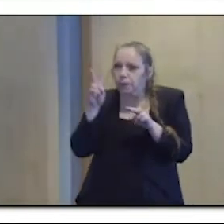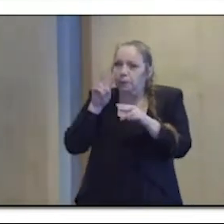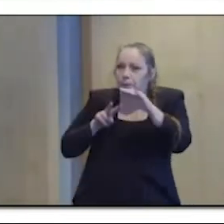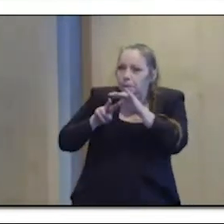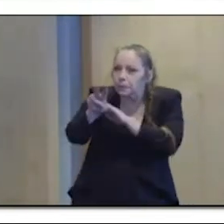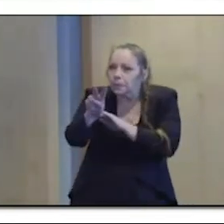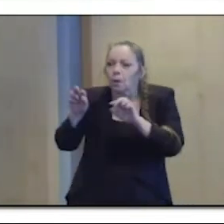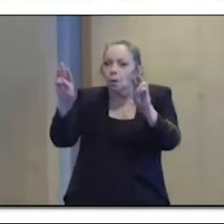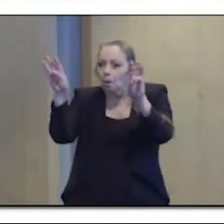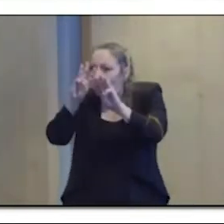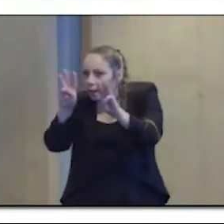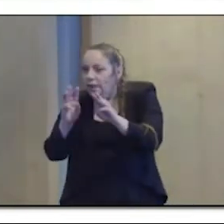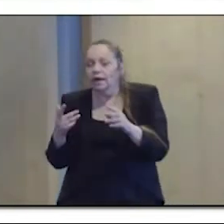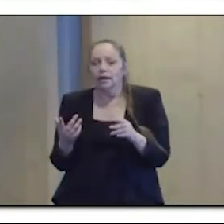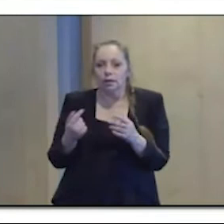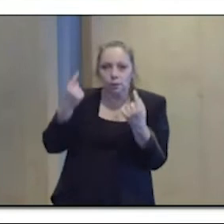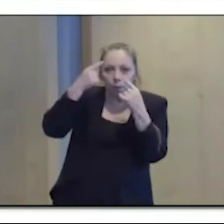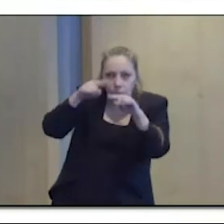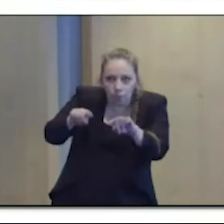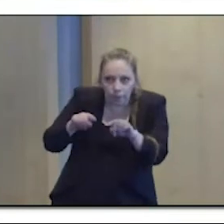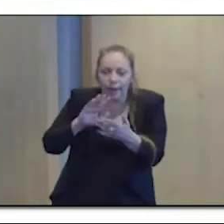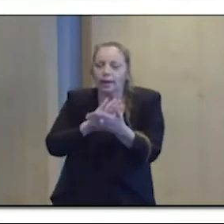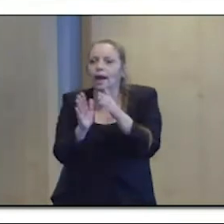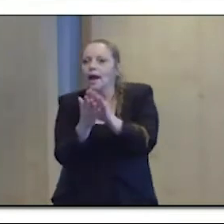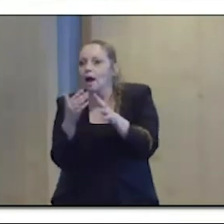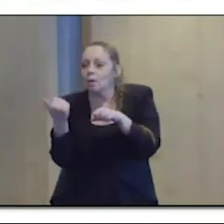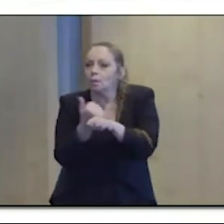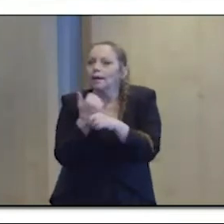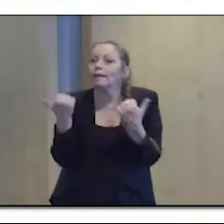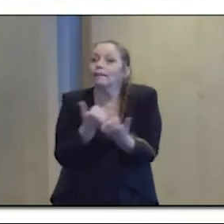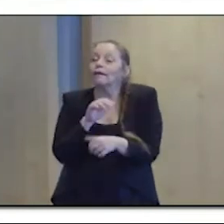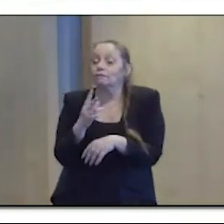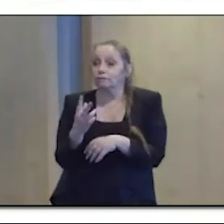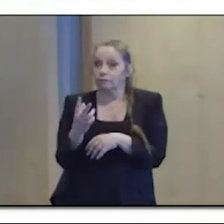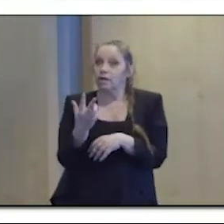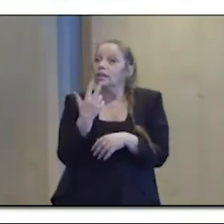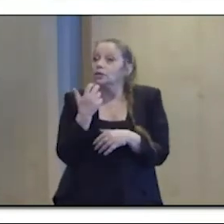as well as how we're going to respond to today's weather and that makes it much more complicated.